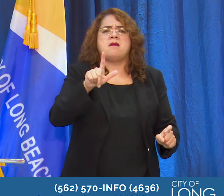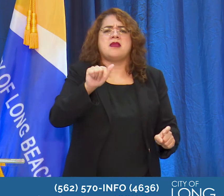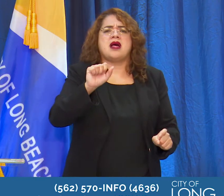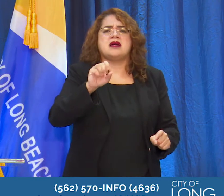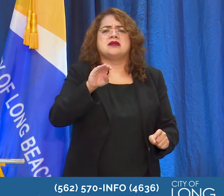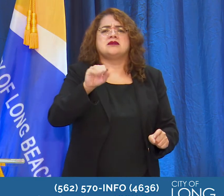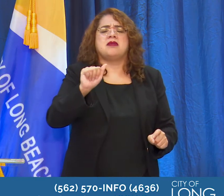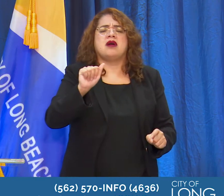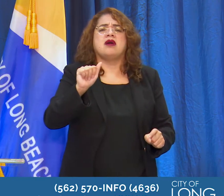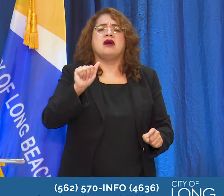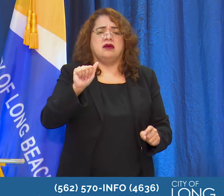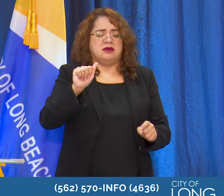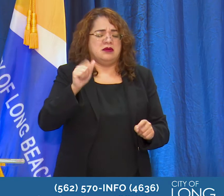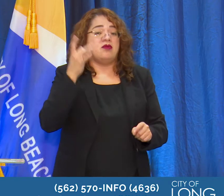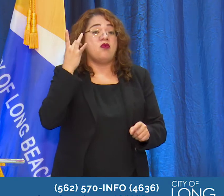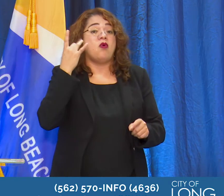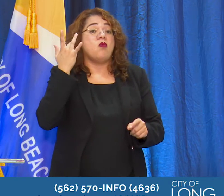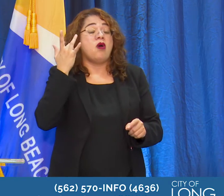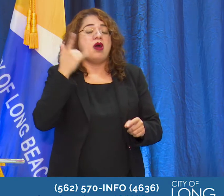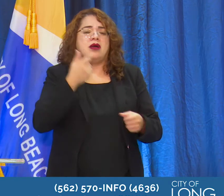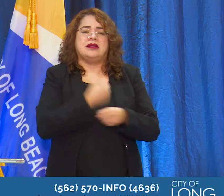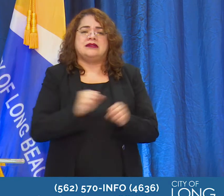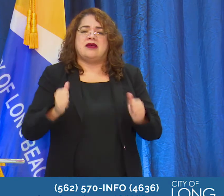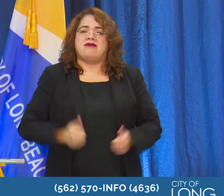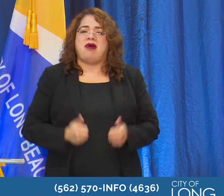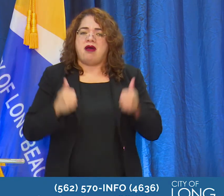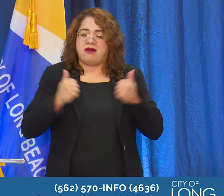I will close with some other resources.